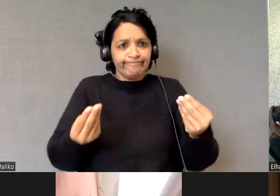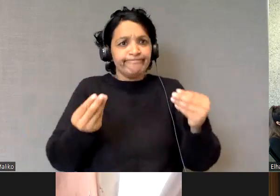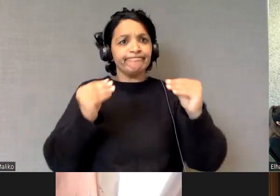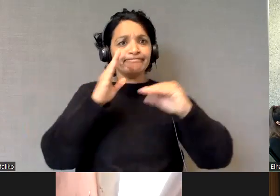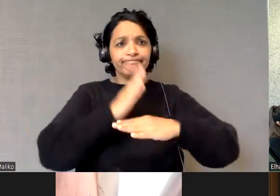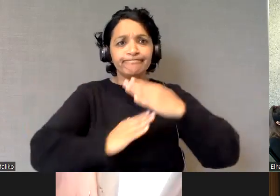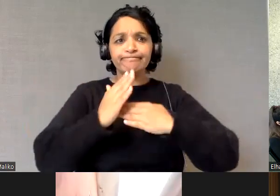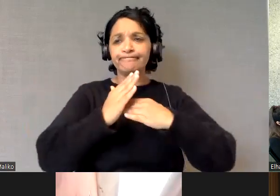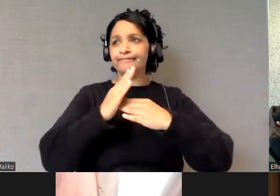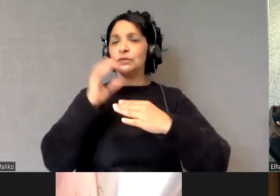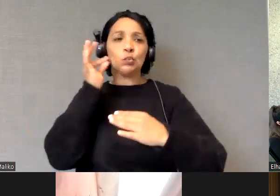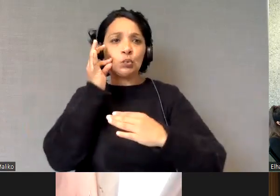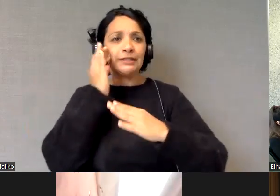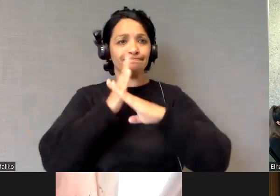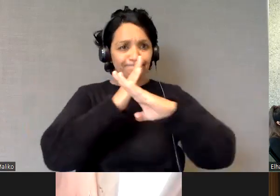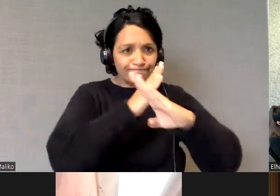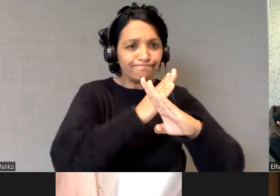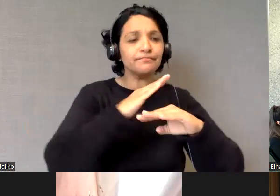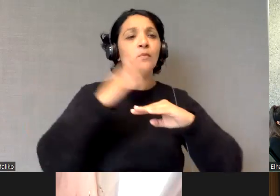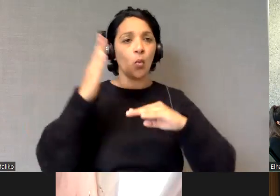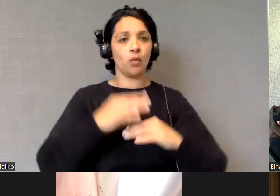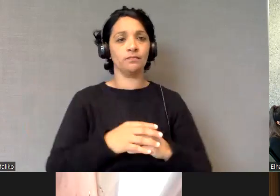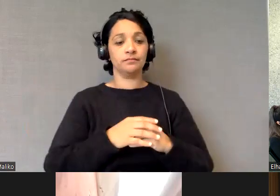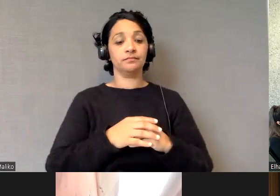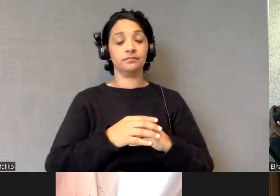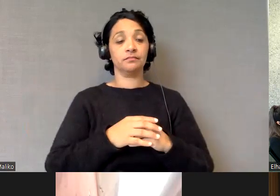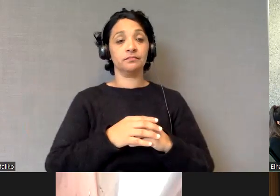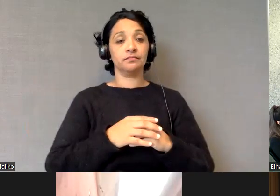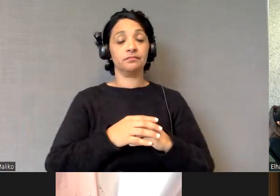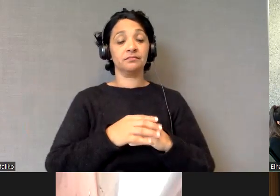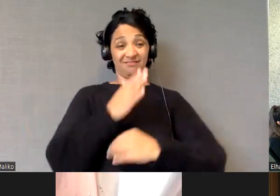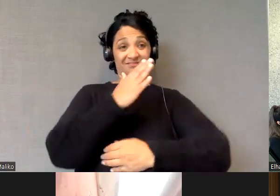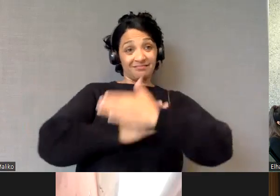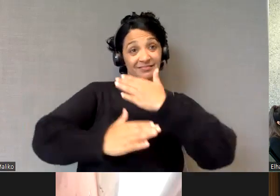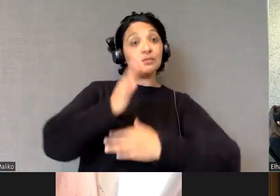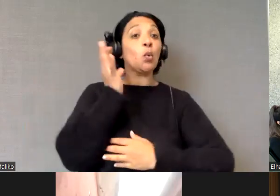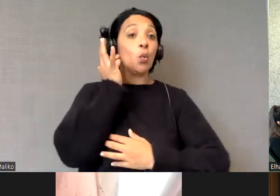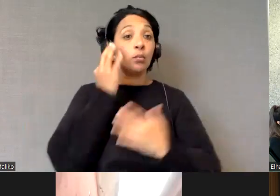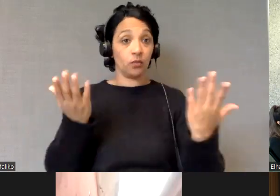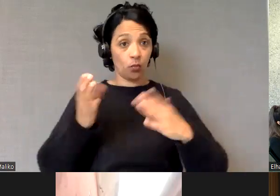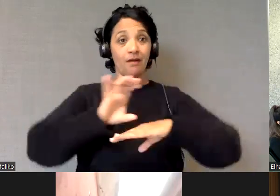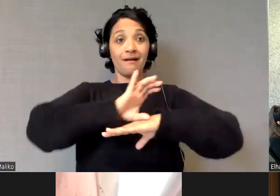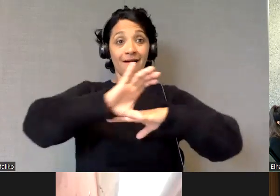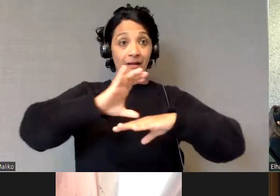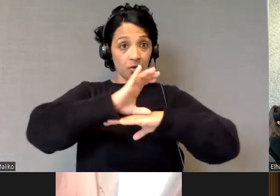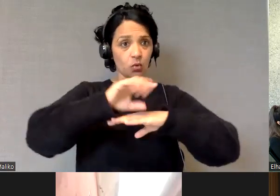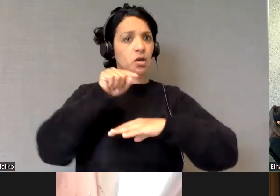Women with disabilities in Cameroon have been badly affected by the onslaught of the